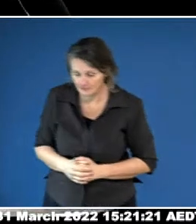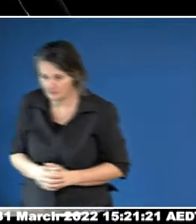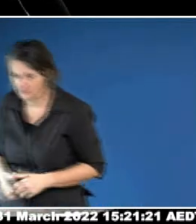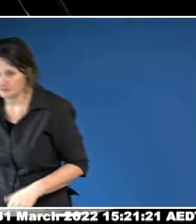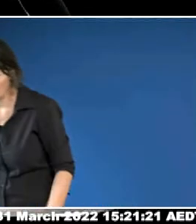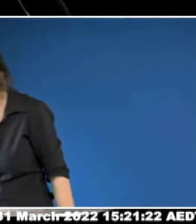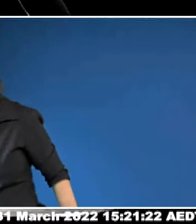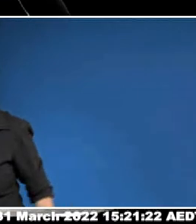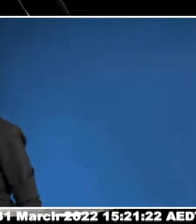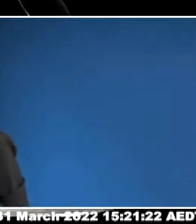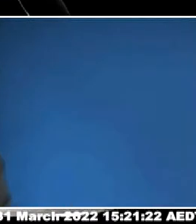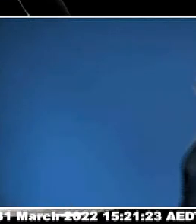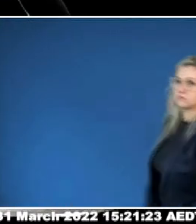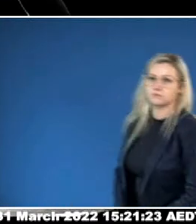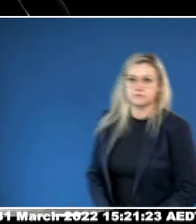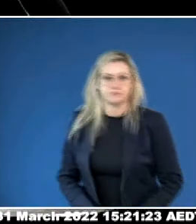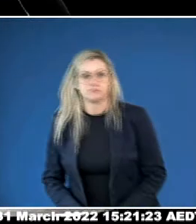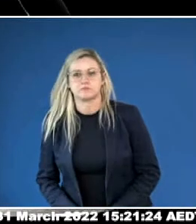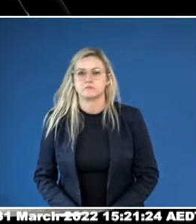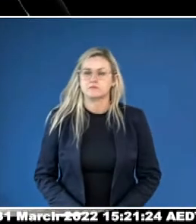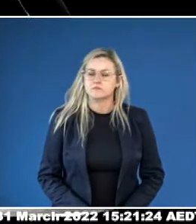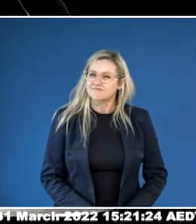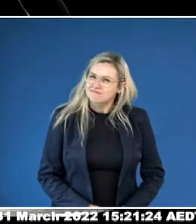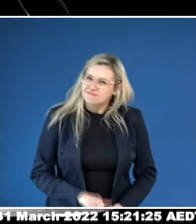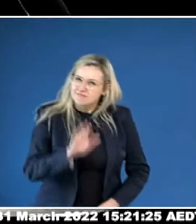So, Commissioner, are you talking about in the context of the national